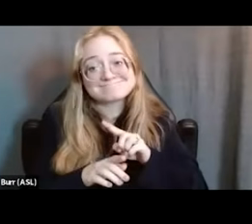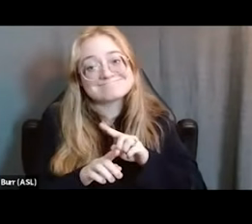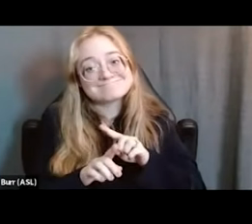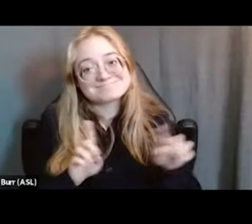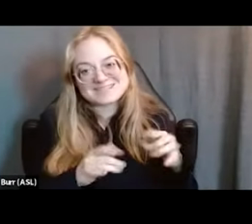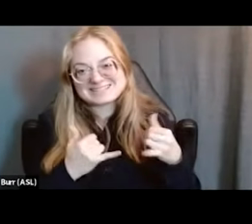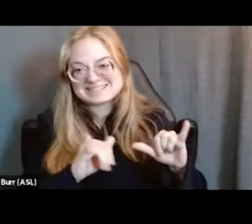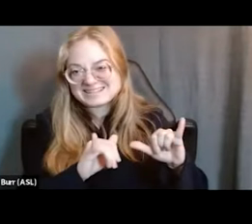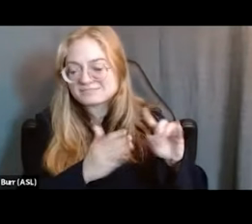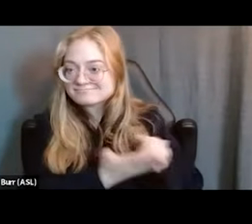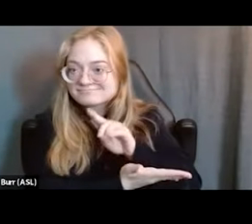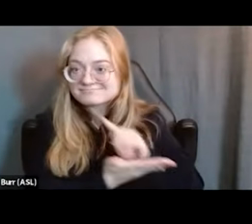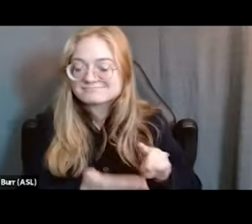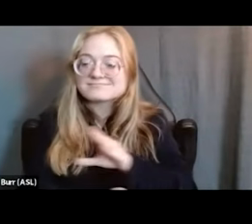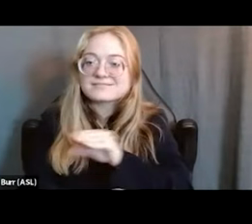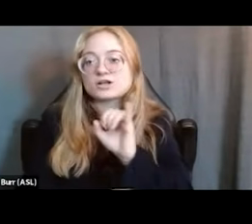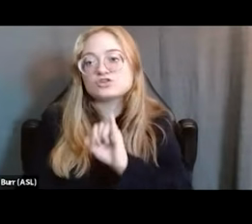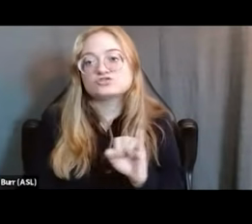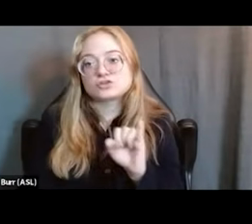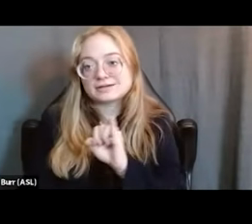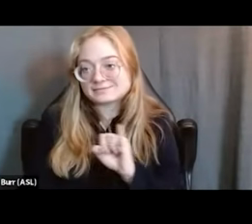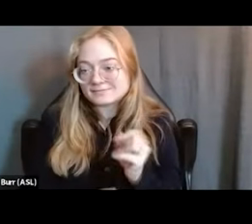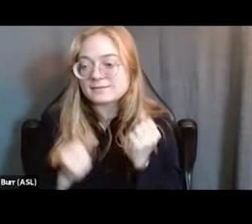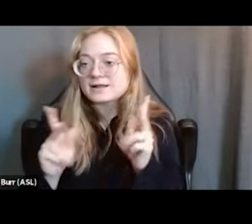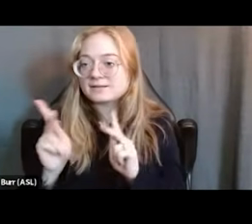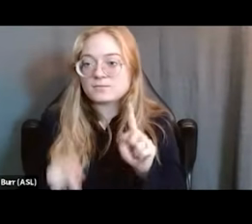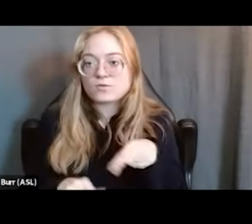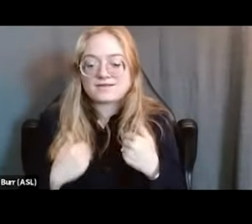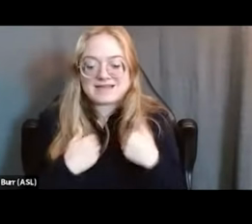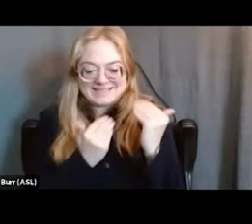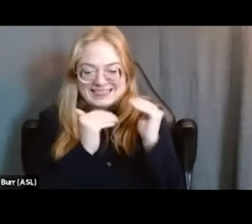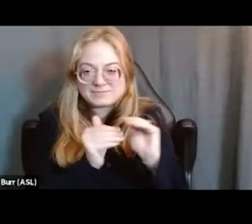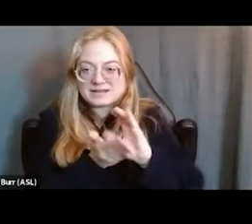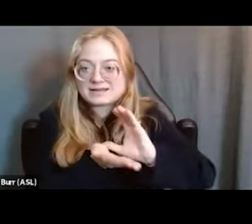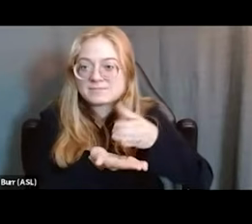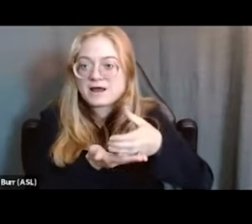So many long-term care facilities only have a certain number of beds for folks who are covered by Medicaid